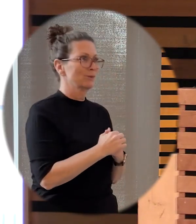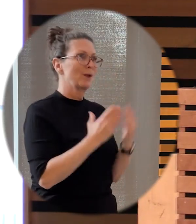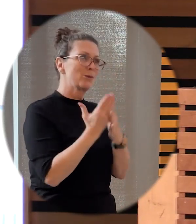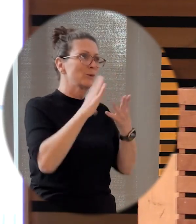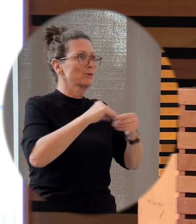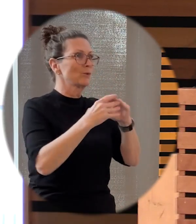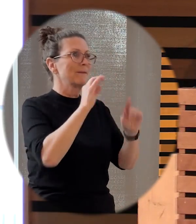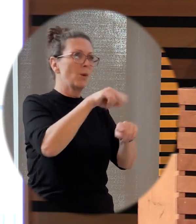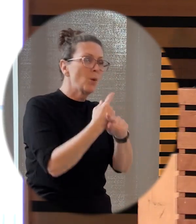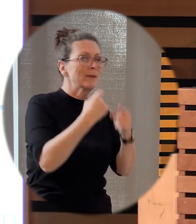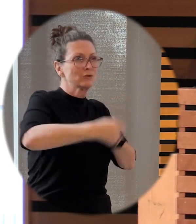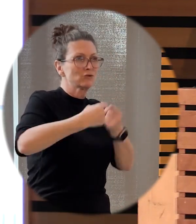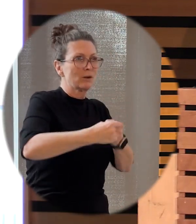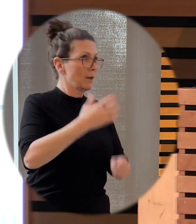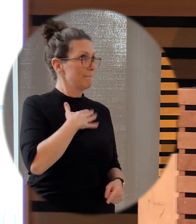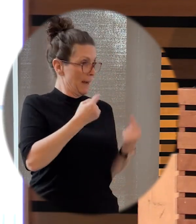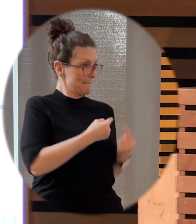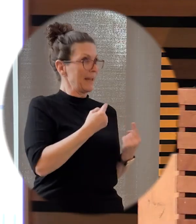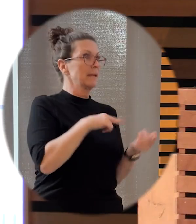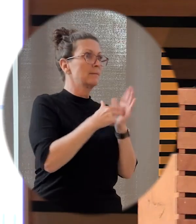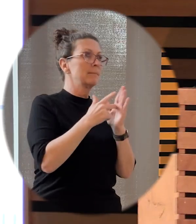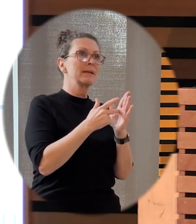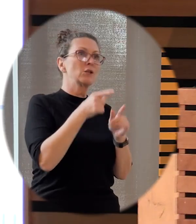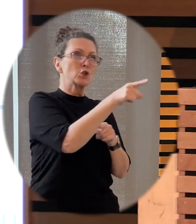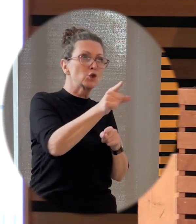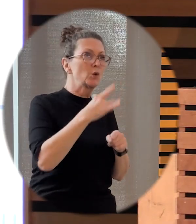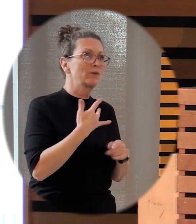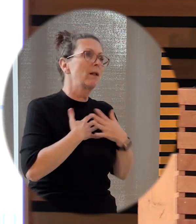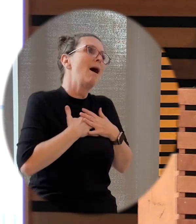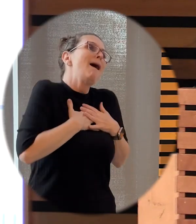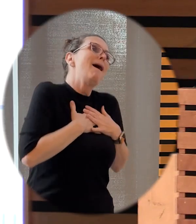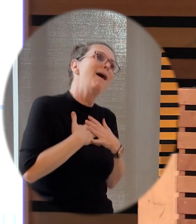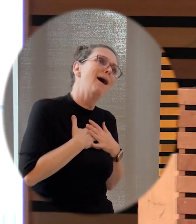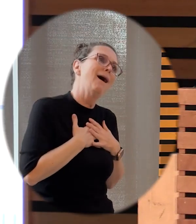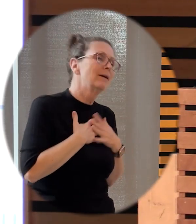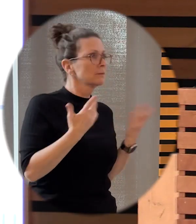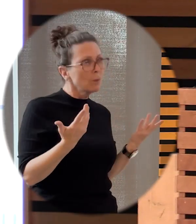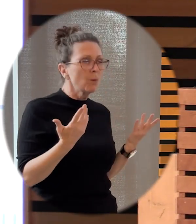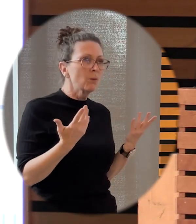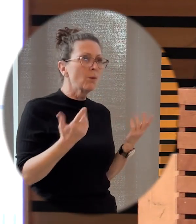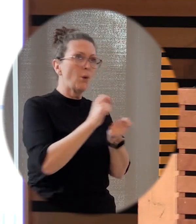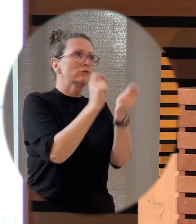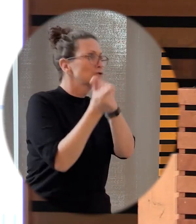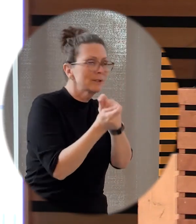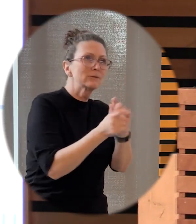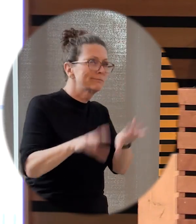of struggle. My pain alone should not propel your engagement or be the catalyst for progress. Policy